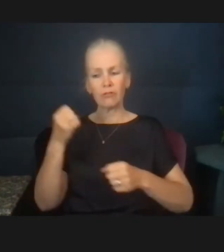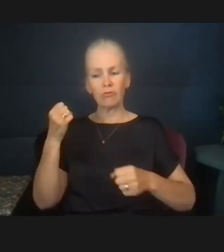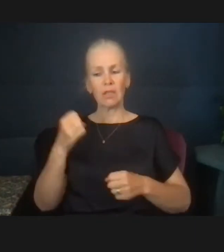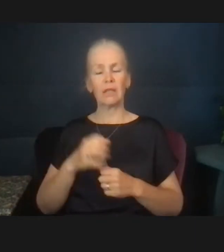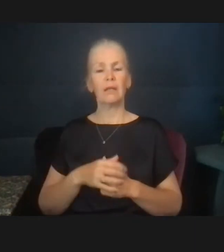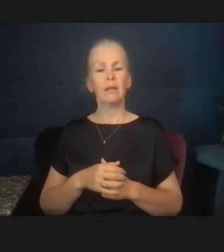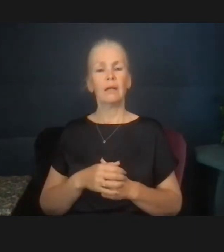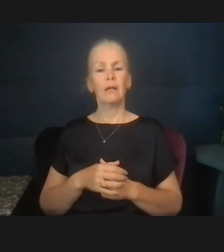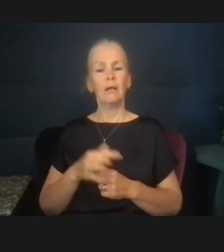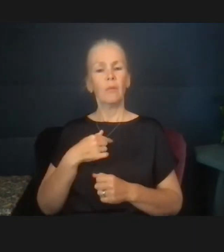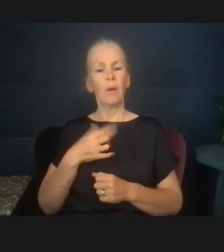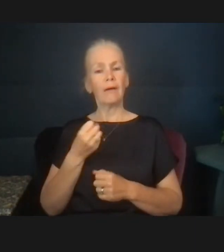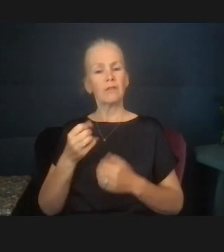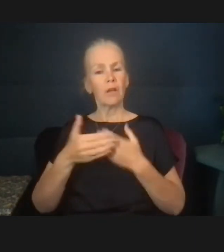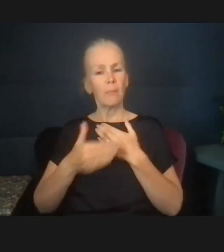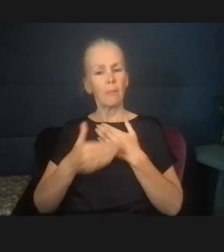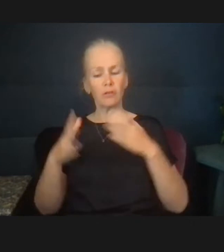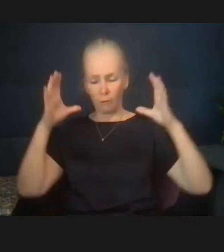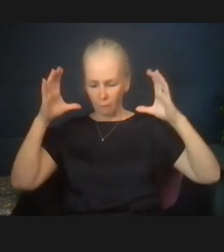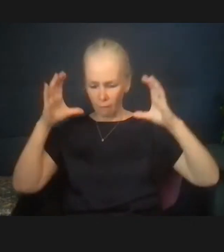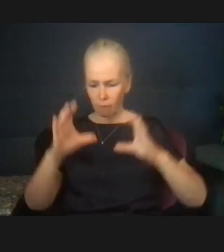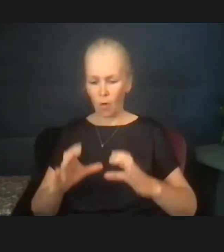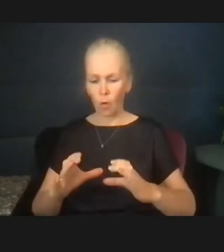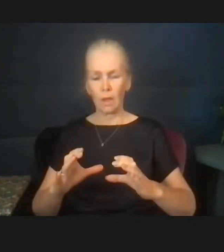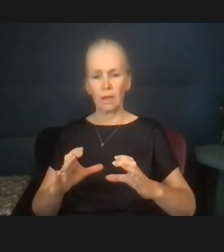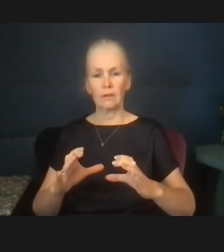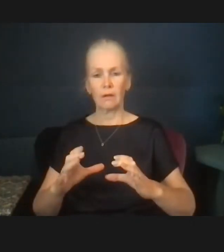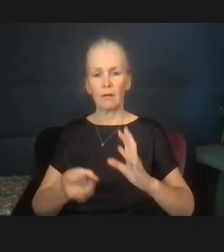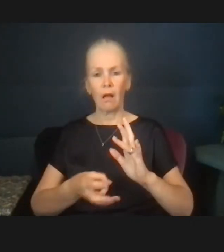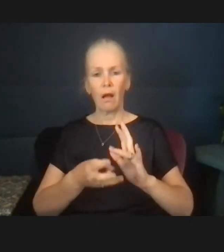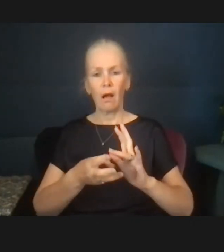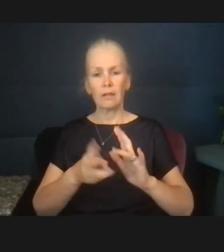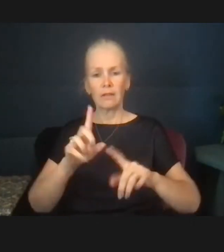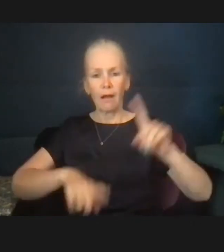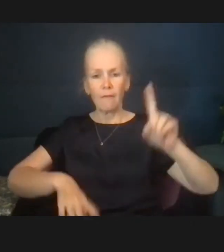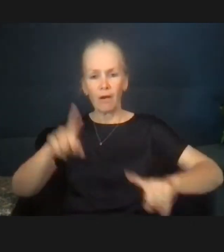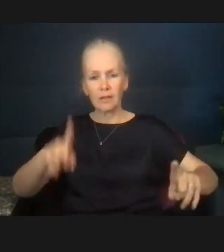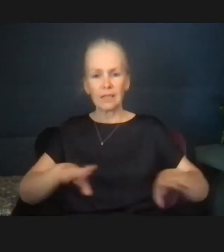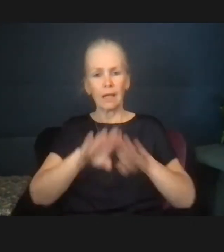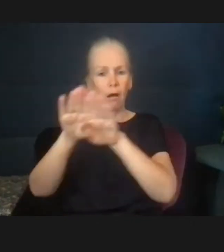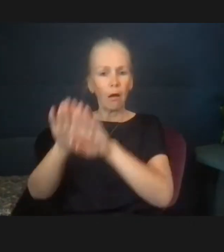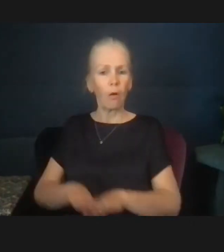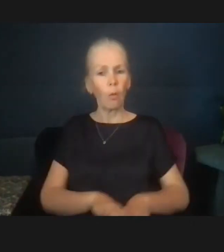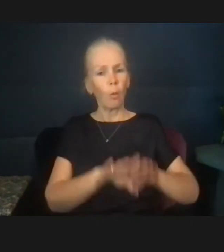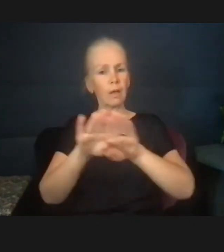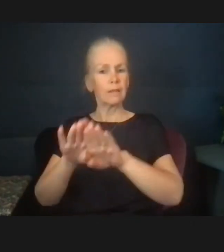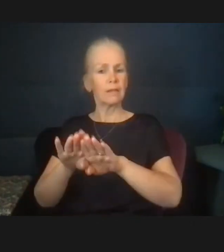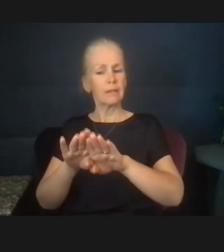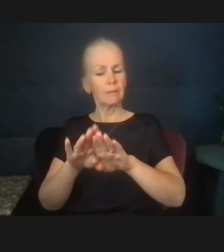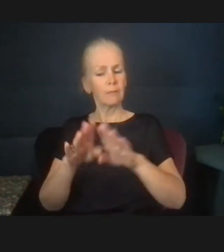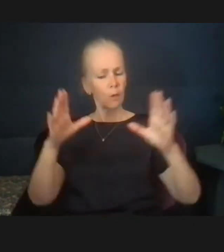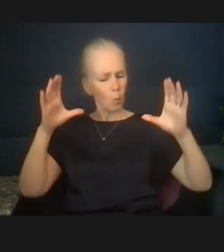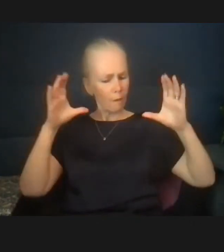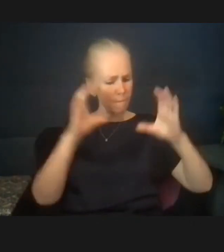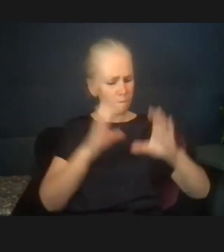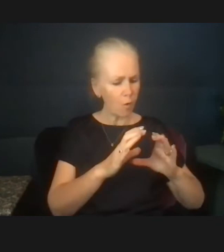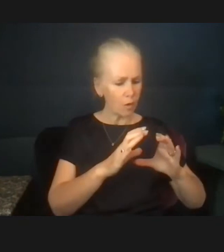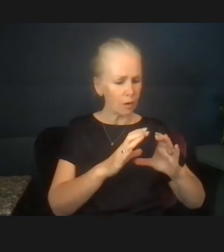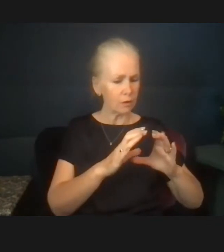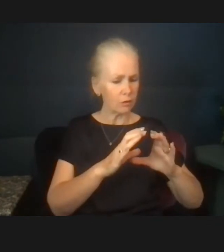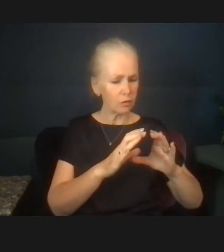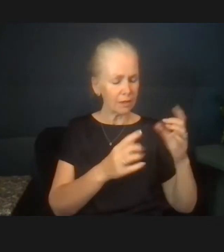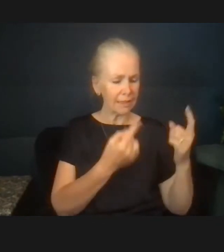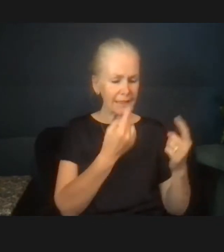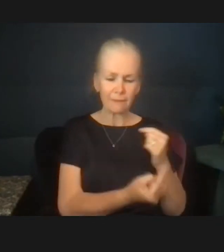that we have so much of a focus on diversity and equality, that we focus on each individual type of